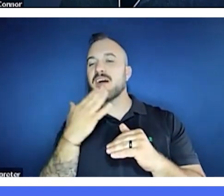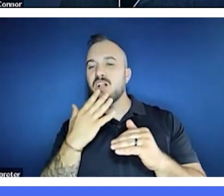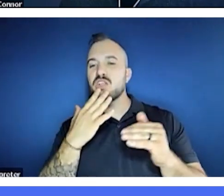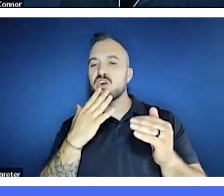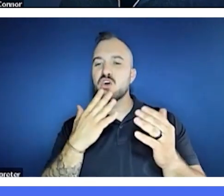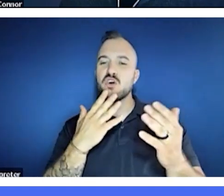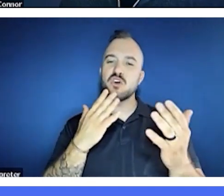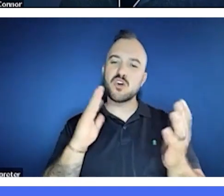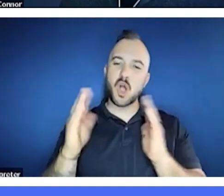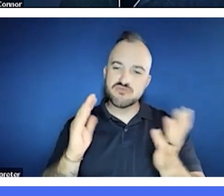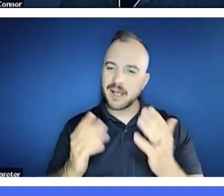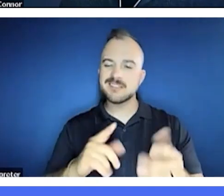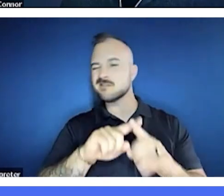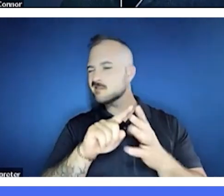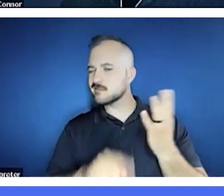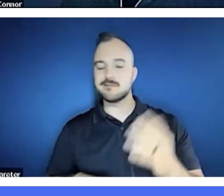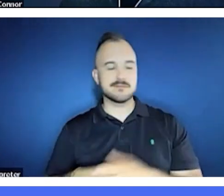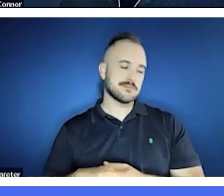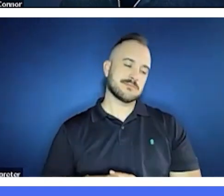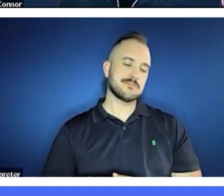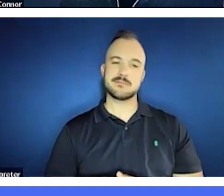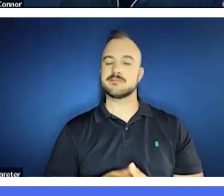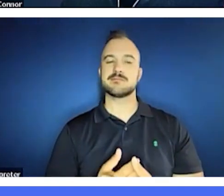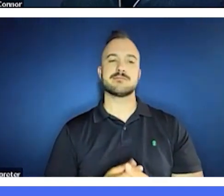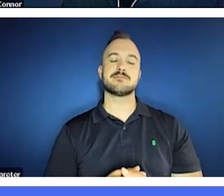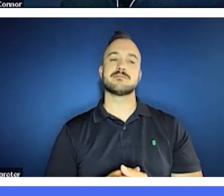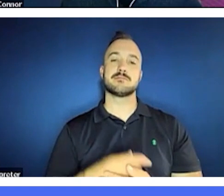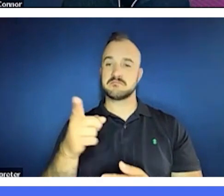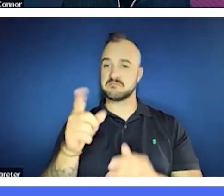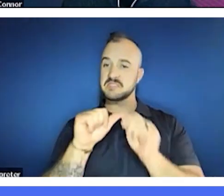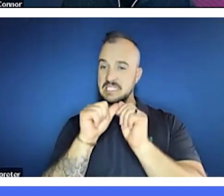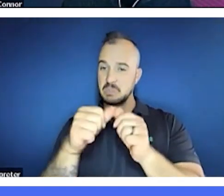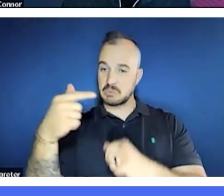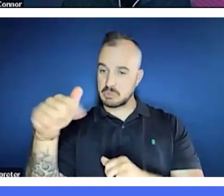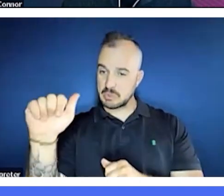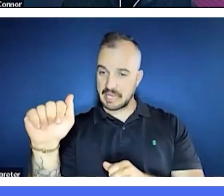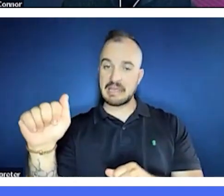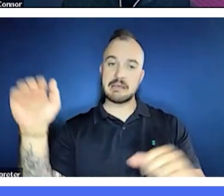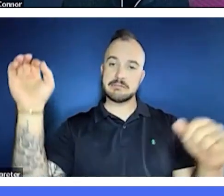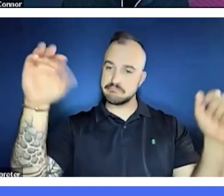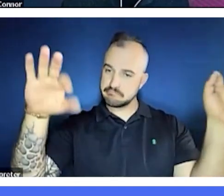Well please keep the Q&A going, throw some questions in there, we'll make sure to address those as well as keep the comments going